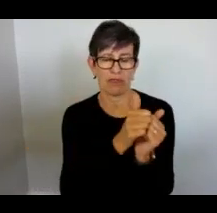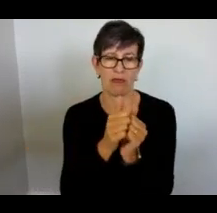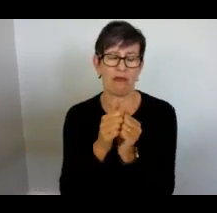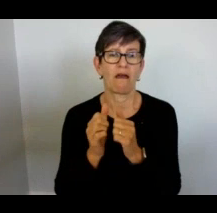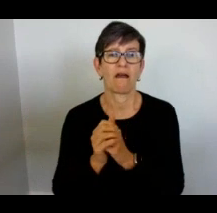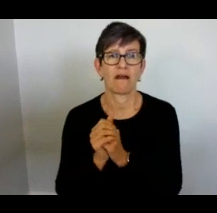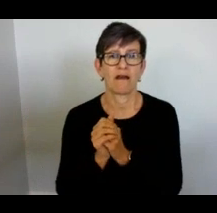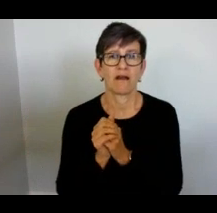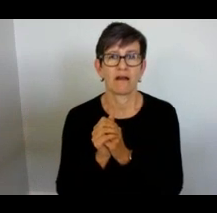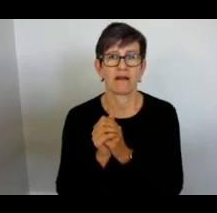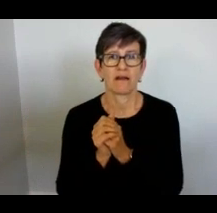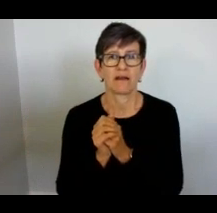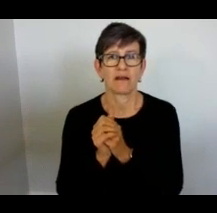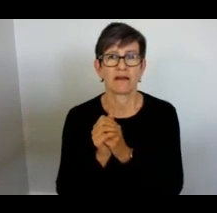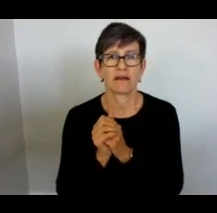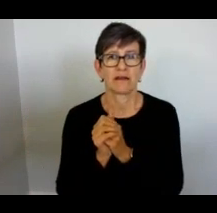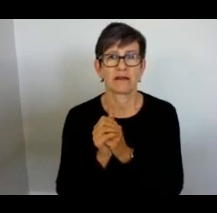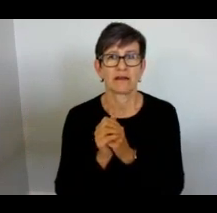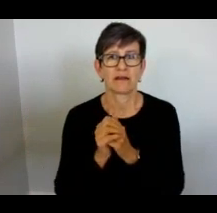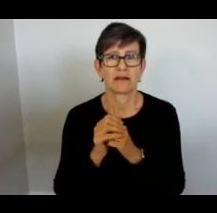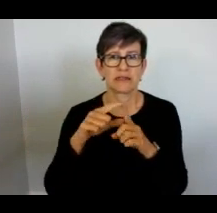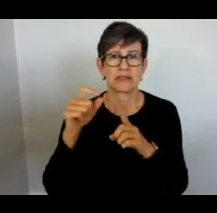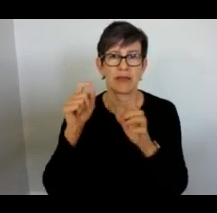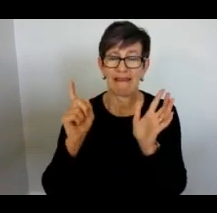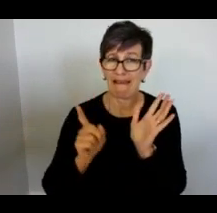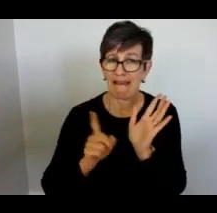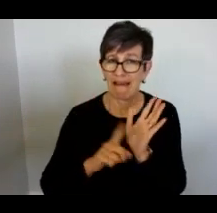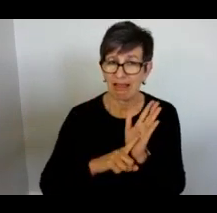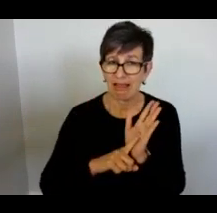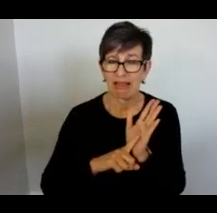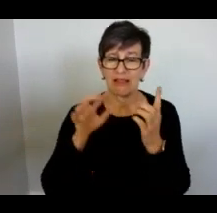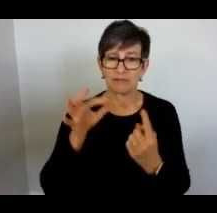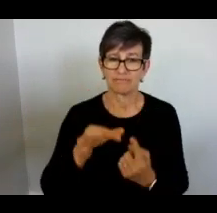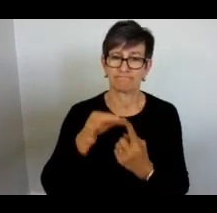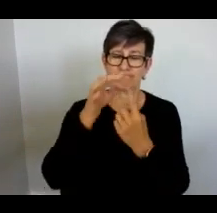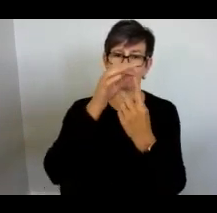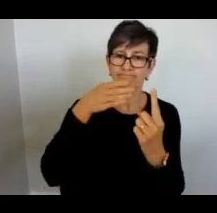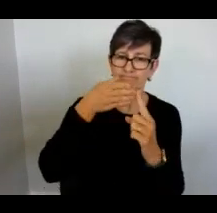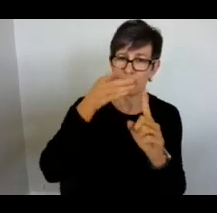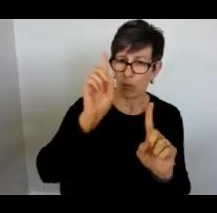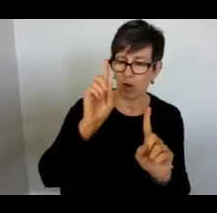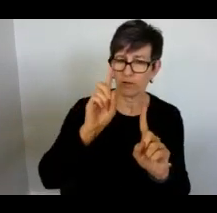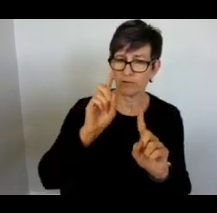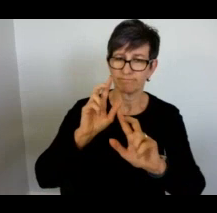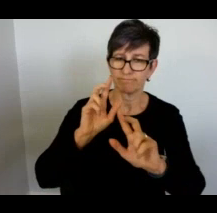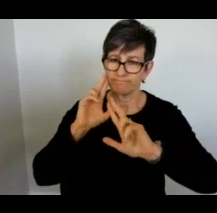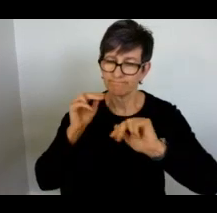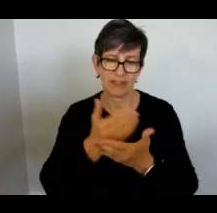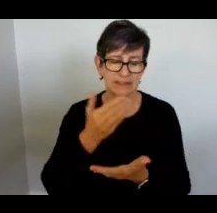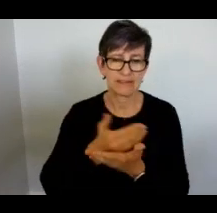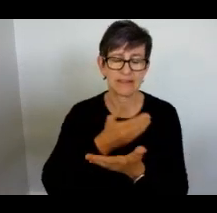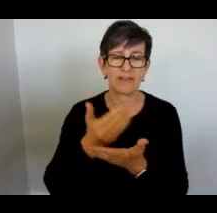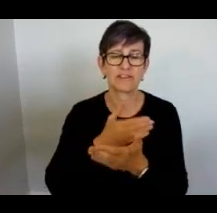The DCPL's main principle is safety and well-being and best interests of a child, both throughout